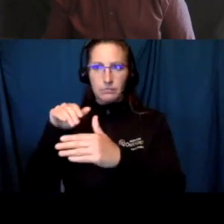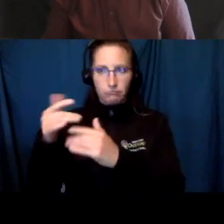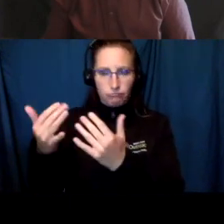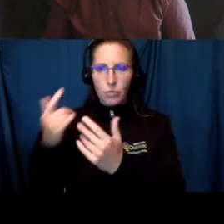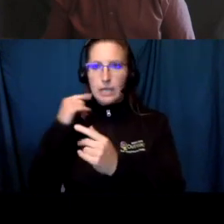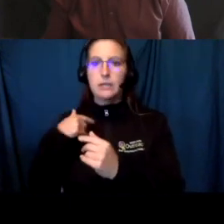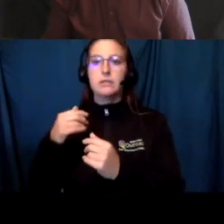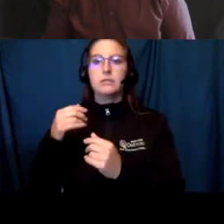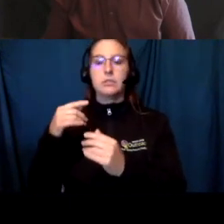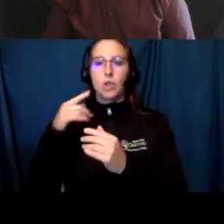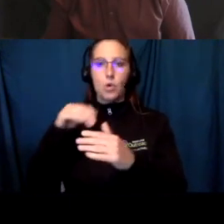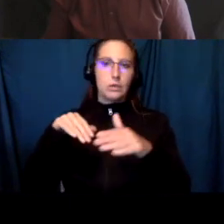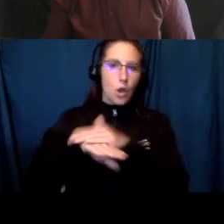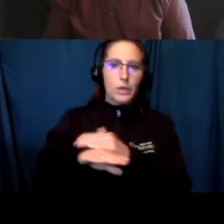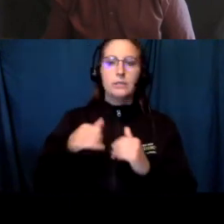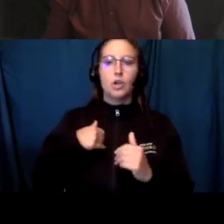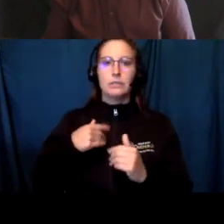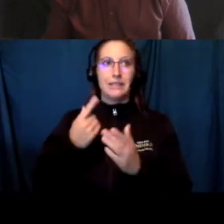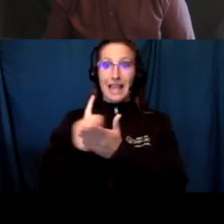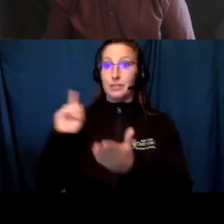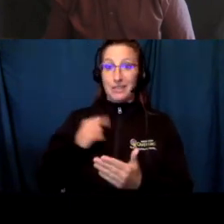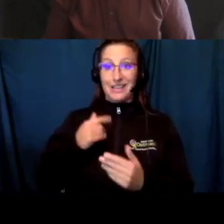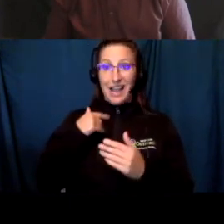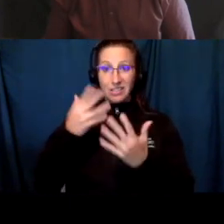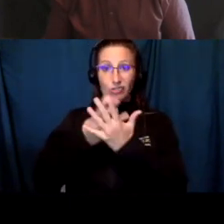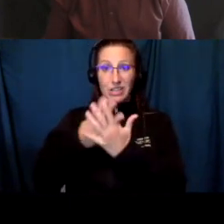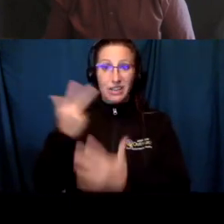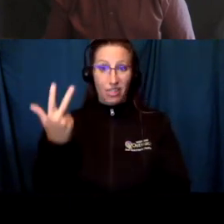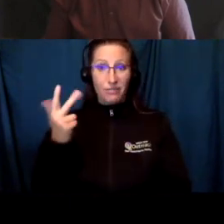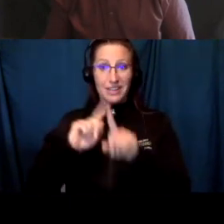screened three Amish babies last week.